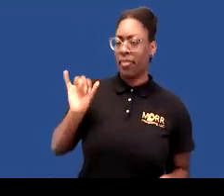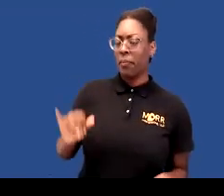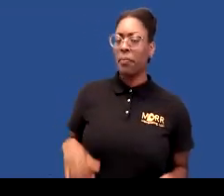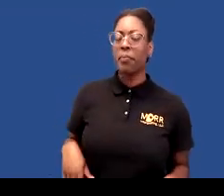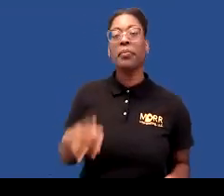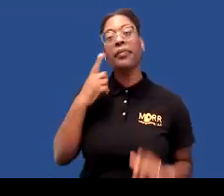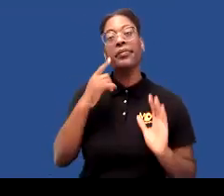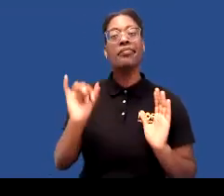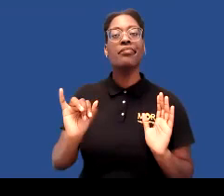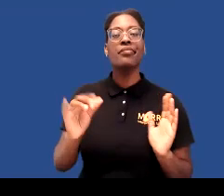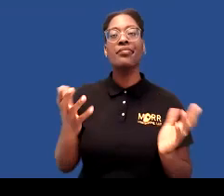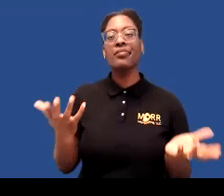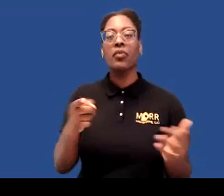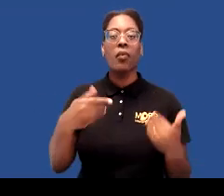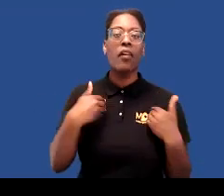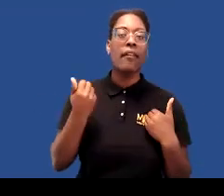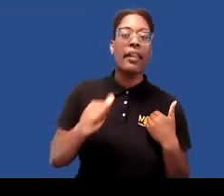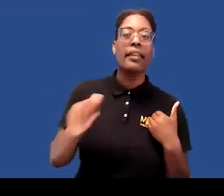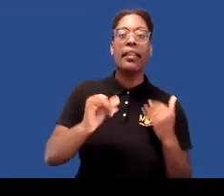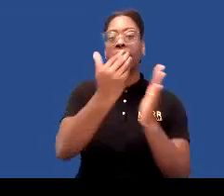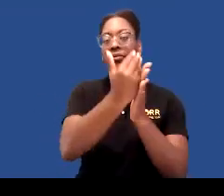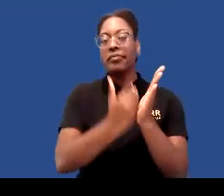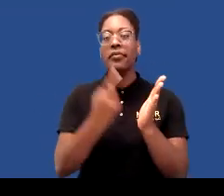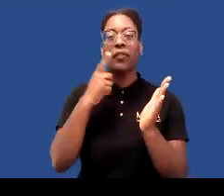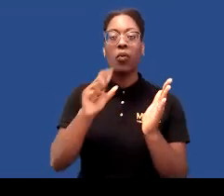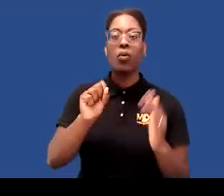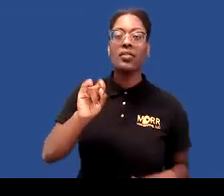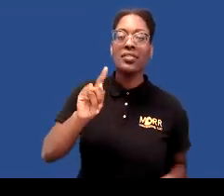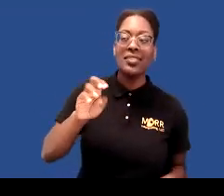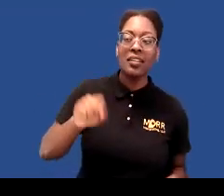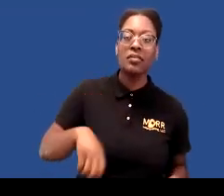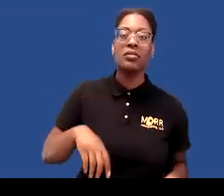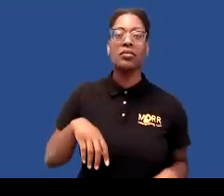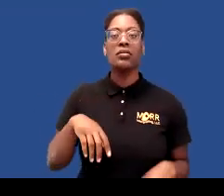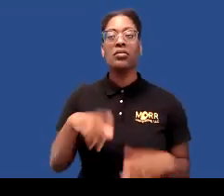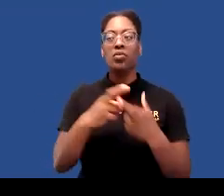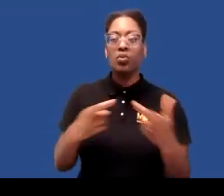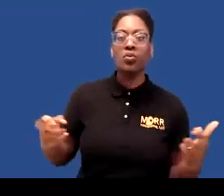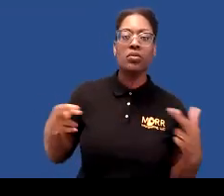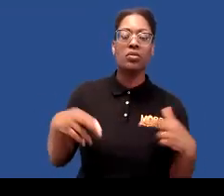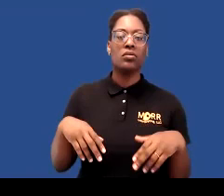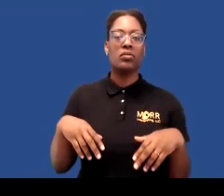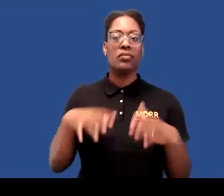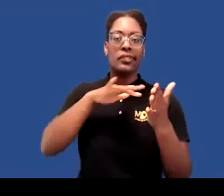any kind of list of sites or resources that the tutors could give to students